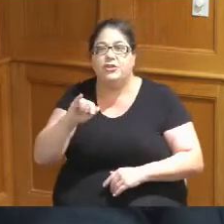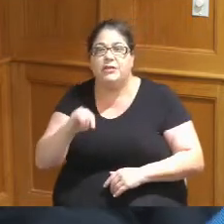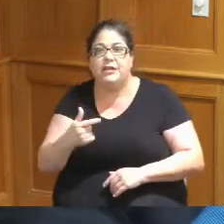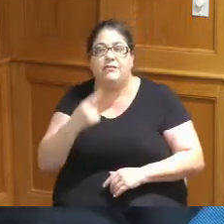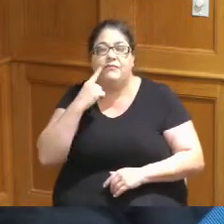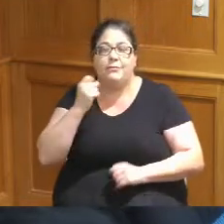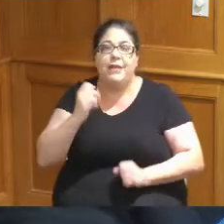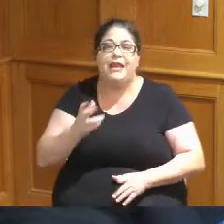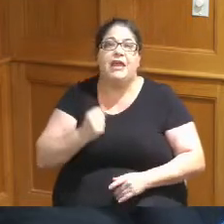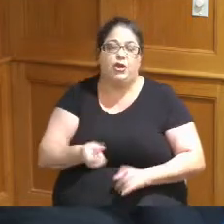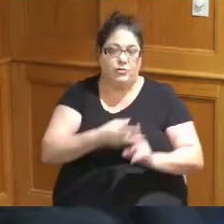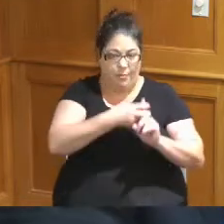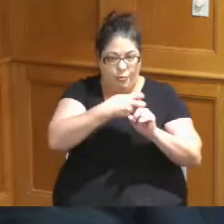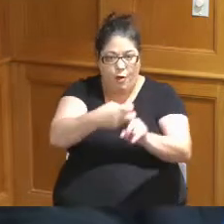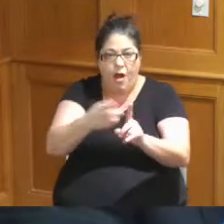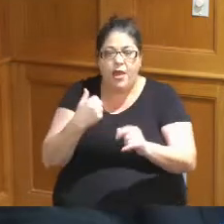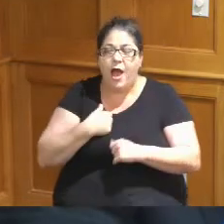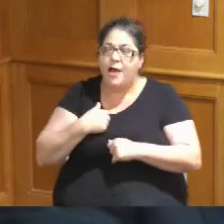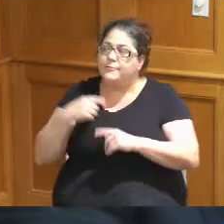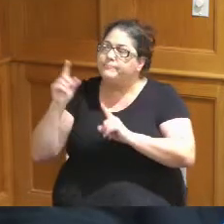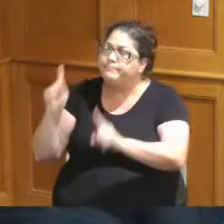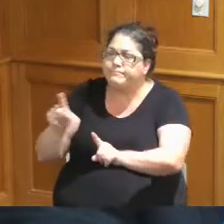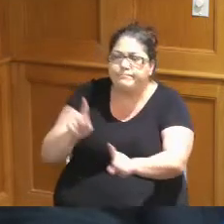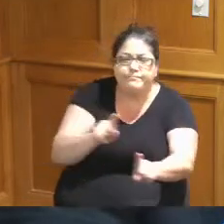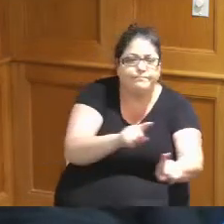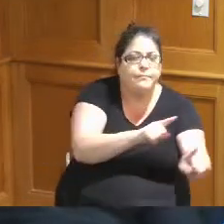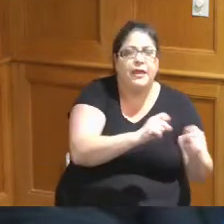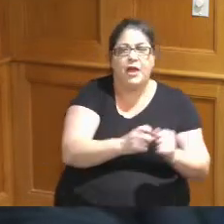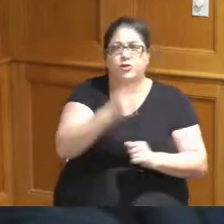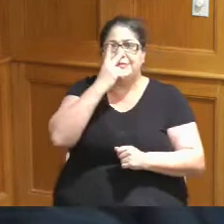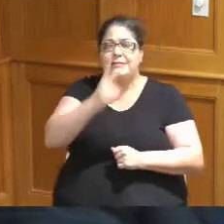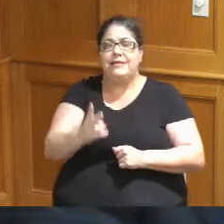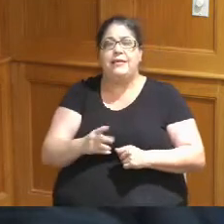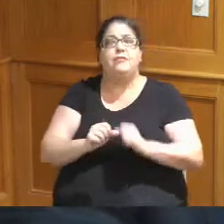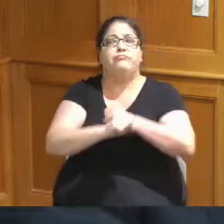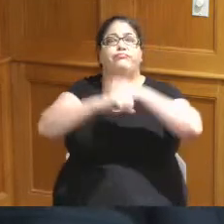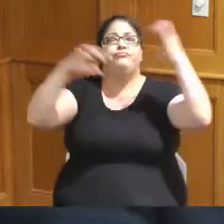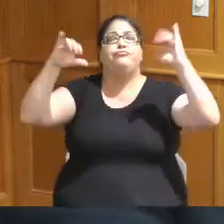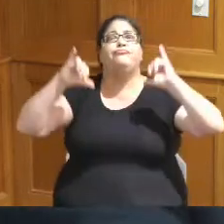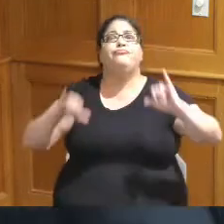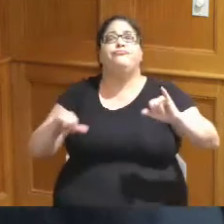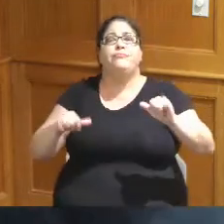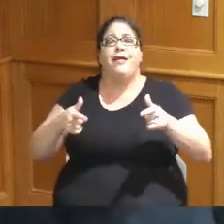people's homes so we could better understand the necessity to have people age in place and